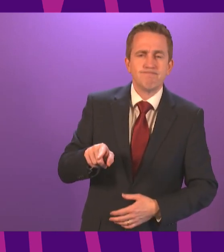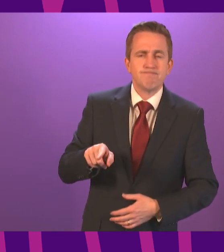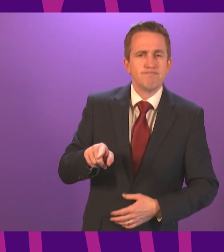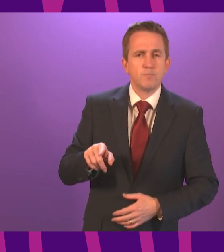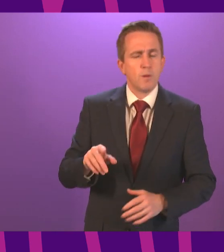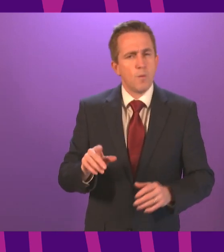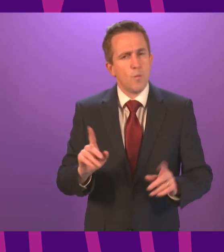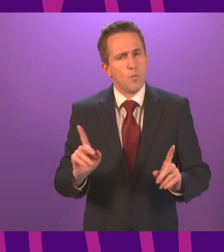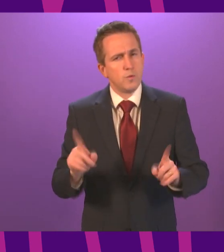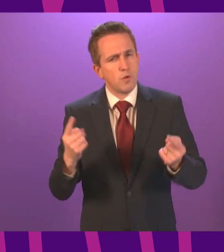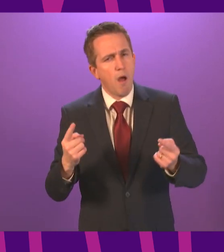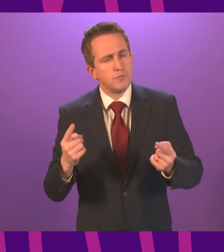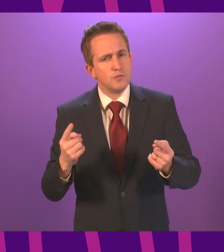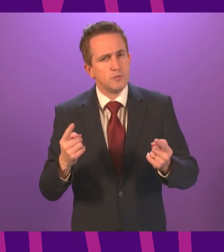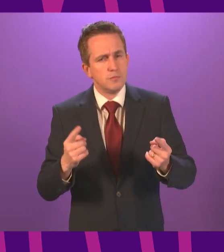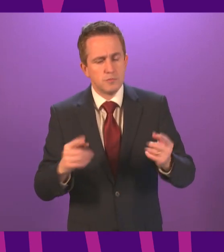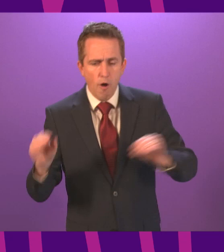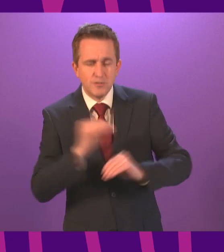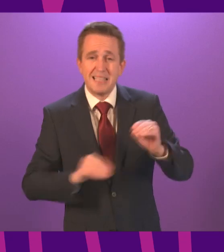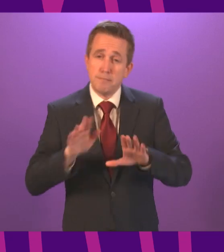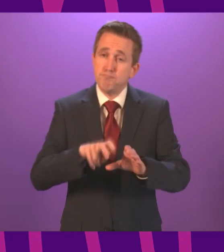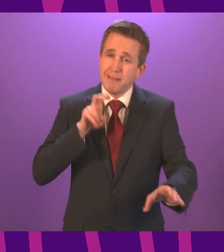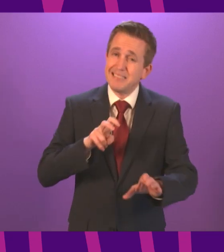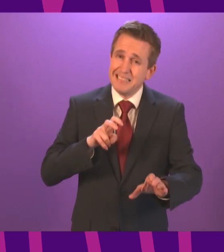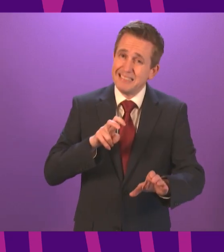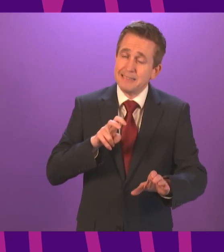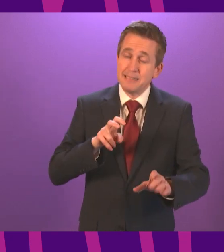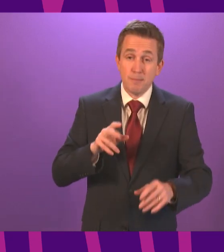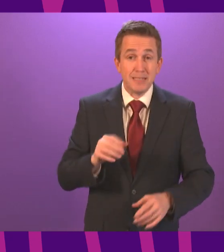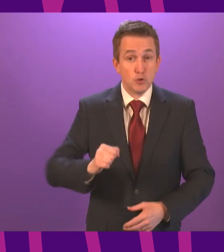Brexit, which is taking Scotland and the United Kingdom out of the world’s biggest free